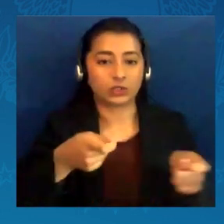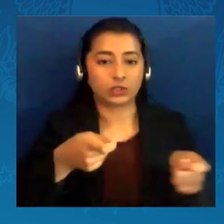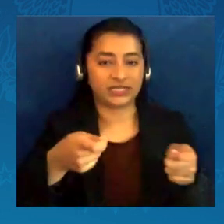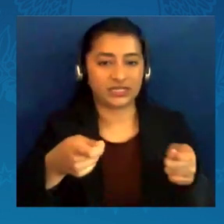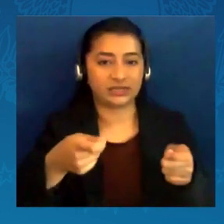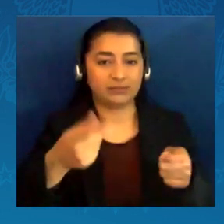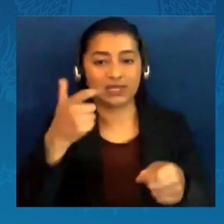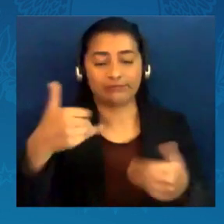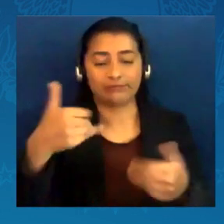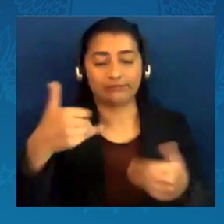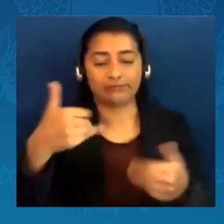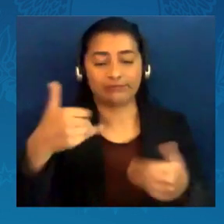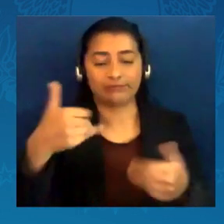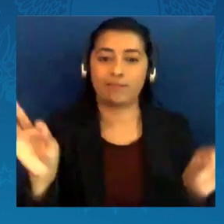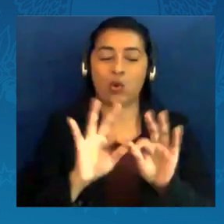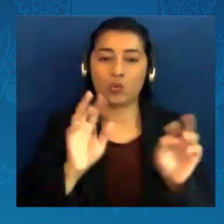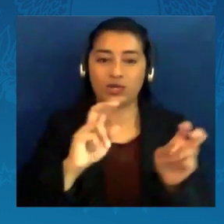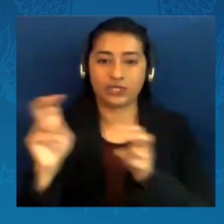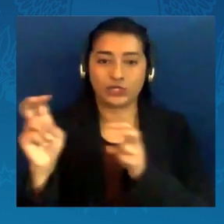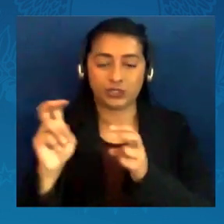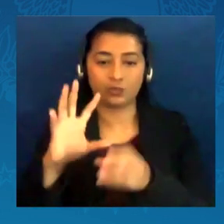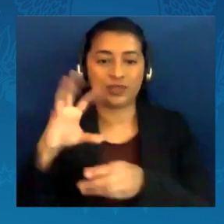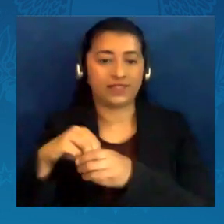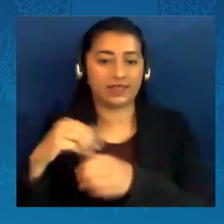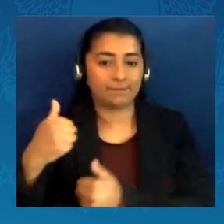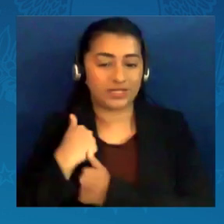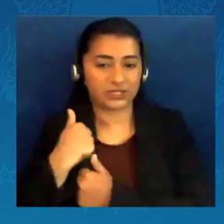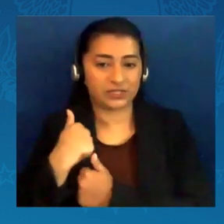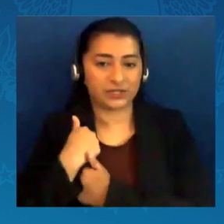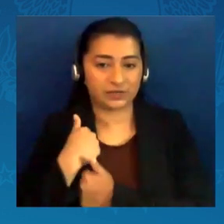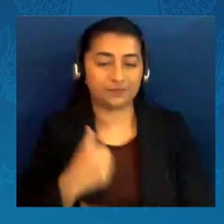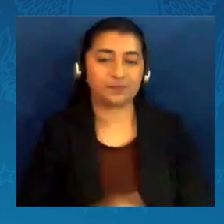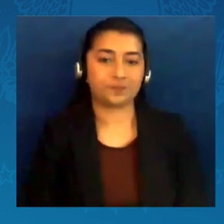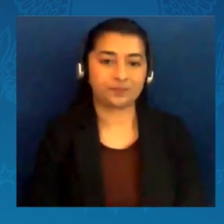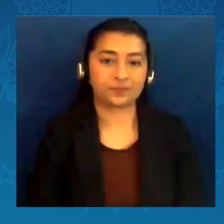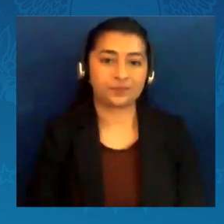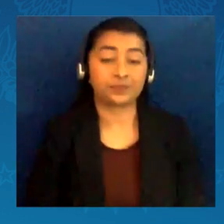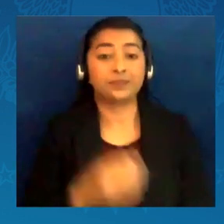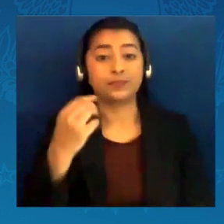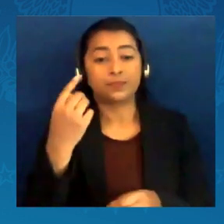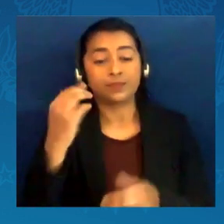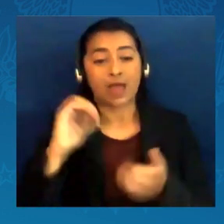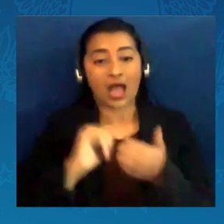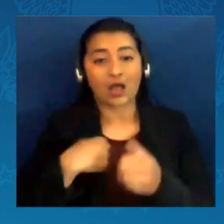within the military. So one way we're looking at it is on the molecular level in mRNA